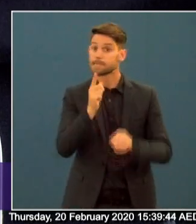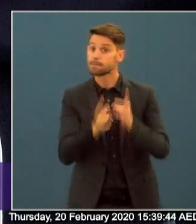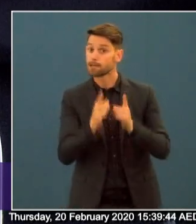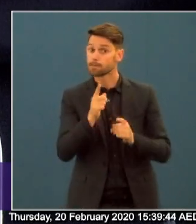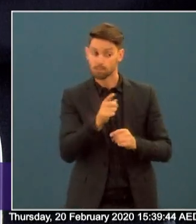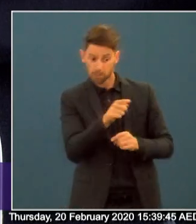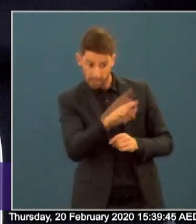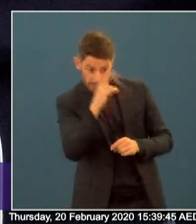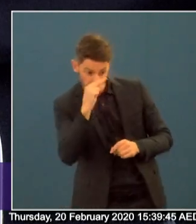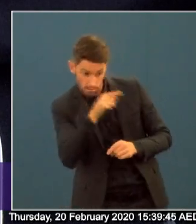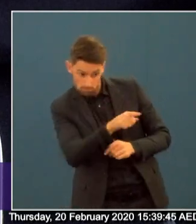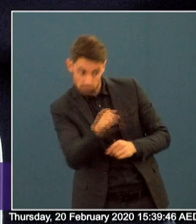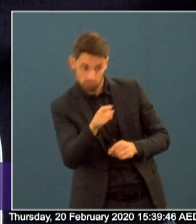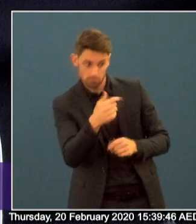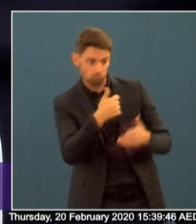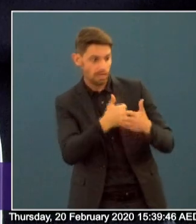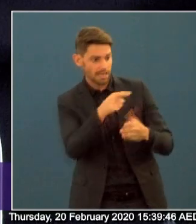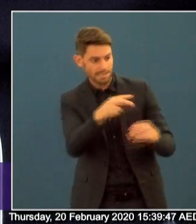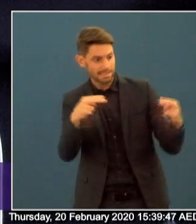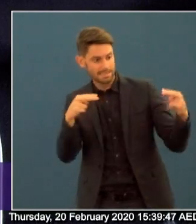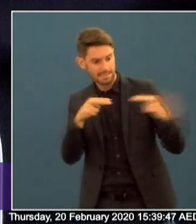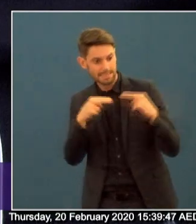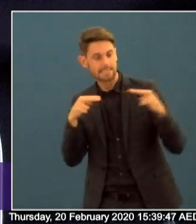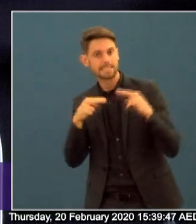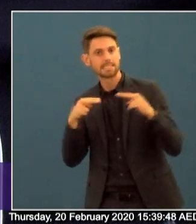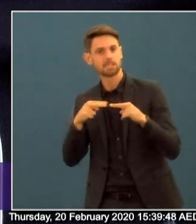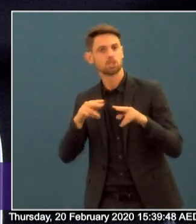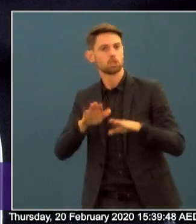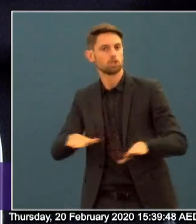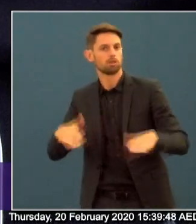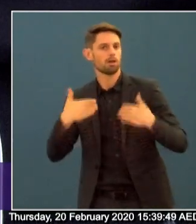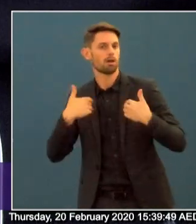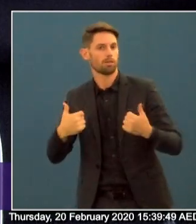frequent contact with the paediatric health care sector, but if they are